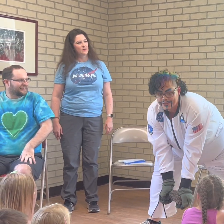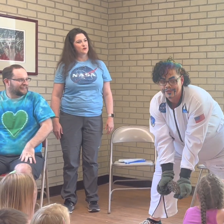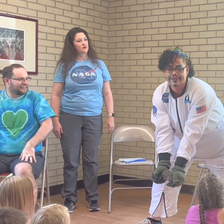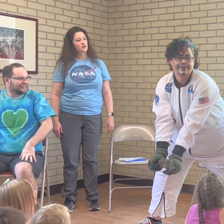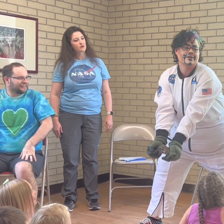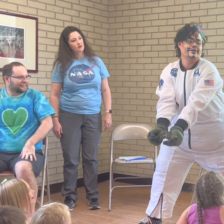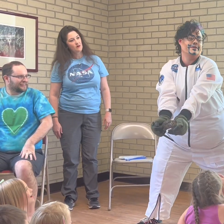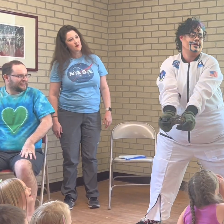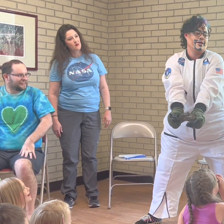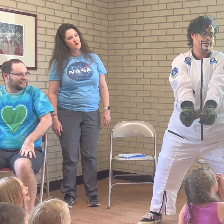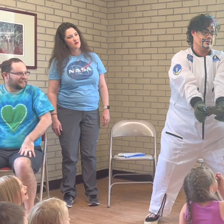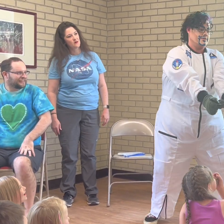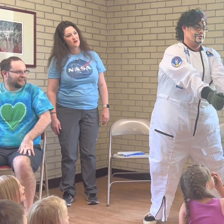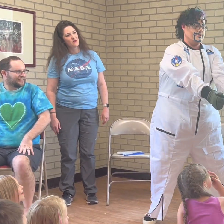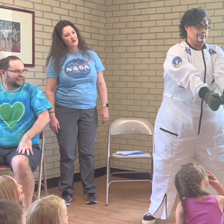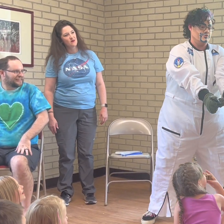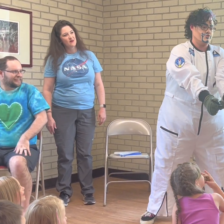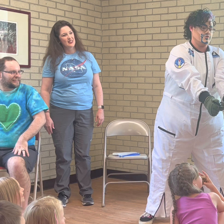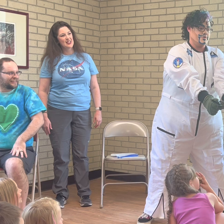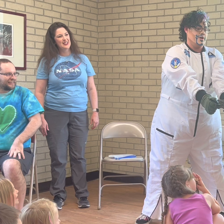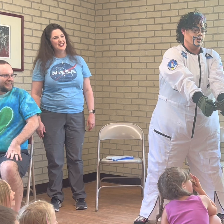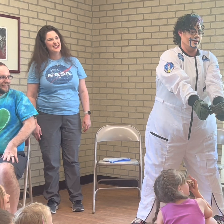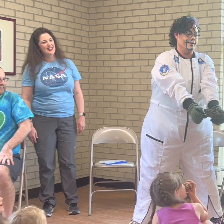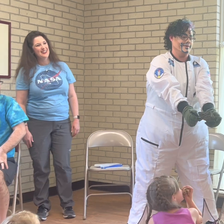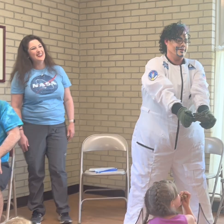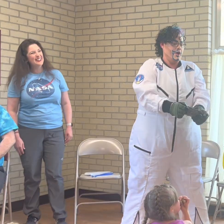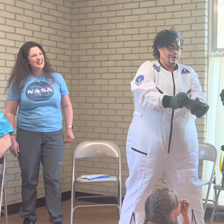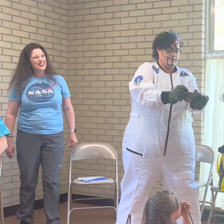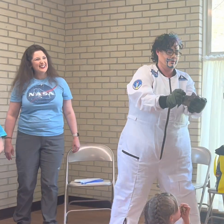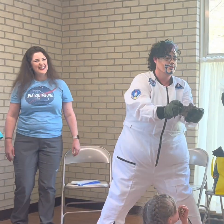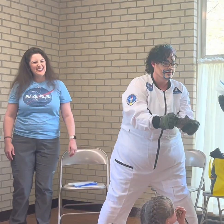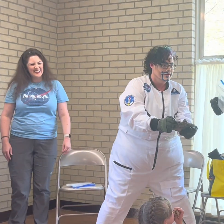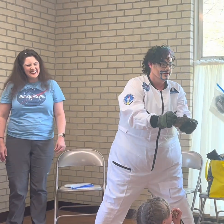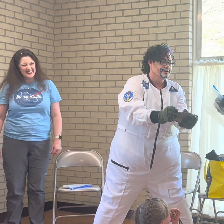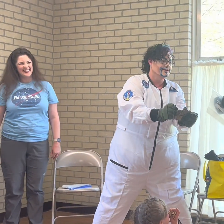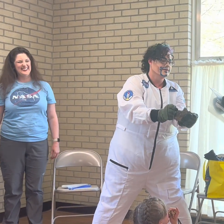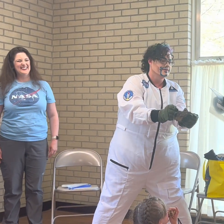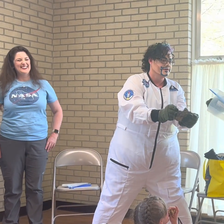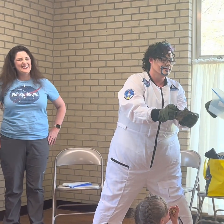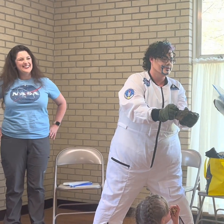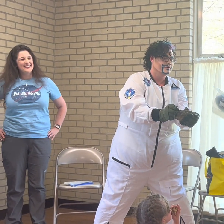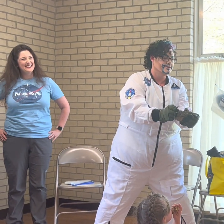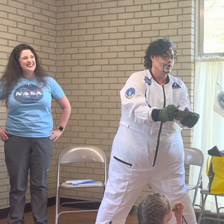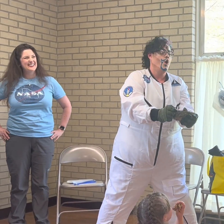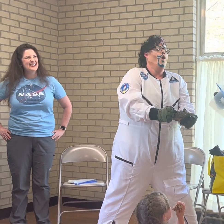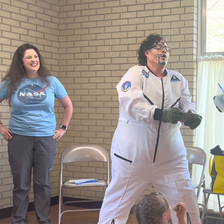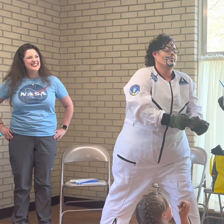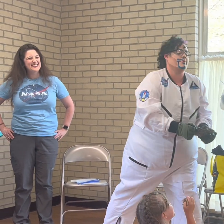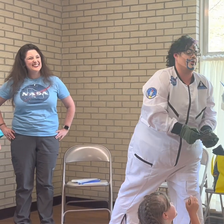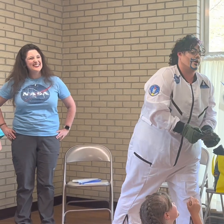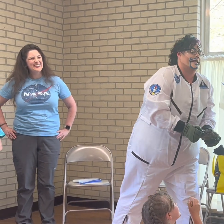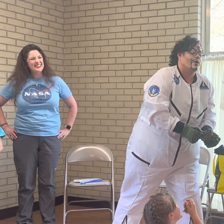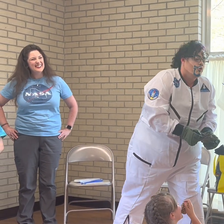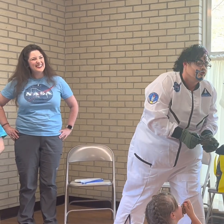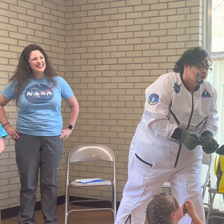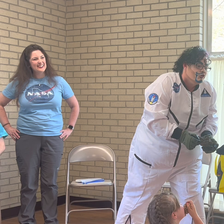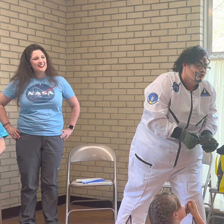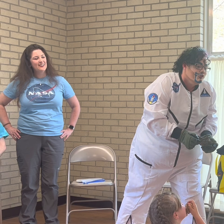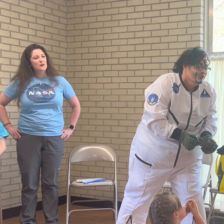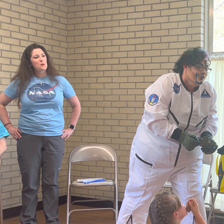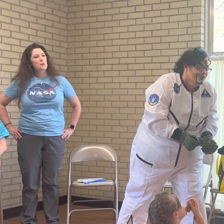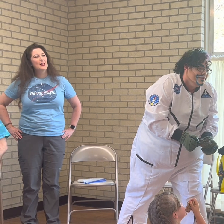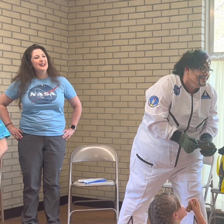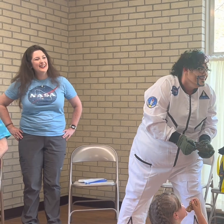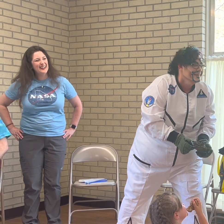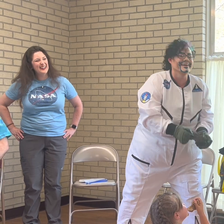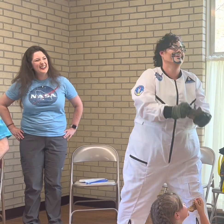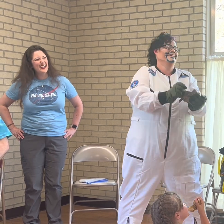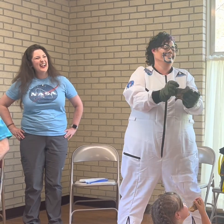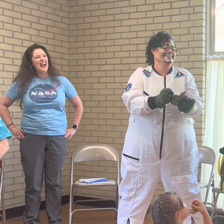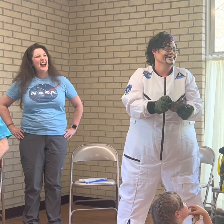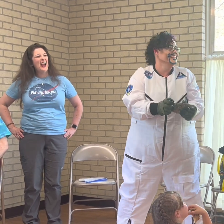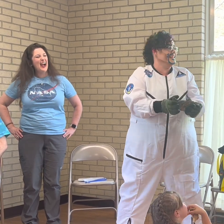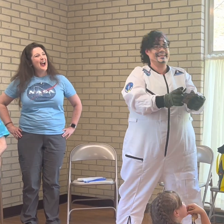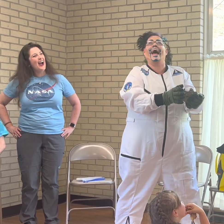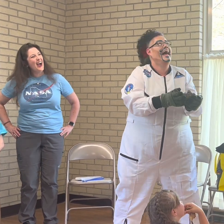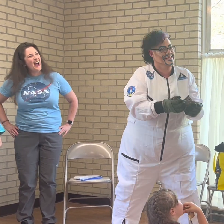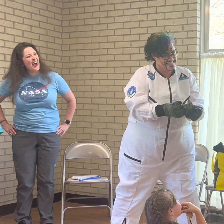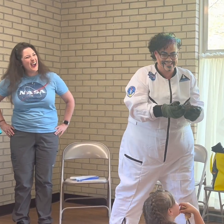And then I have to do... what... Audience: I can help you! Mr. Dixon: Let me blow on it. HWooo! Miss Cali: Aha! Thank you very much!